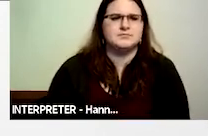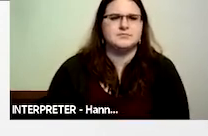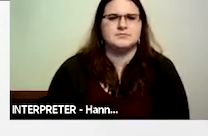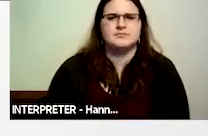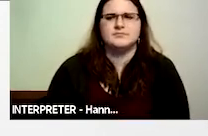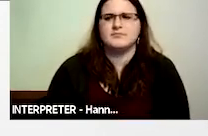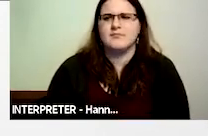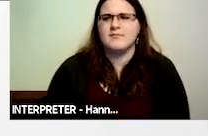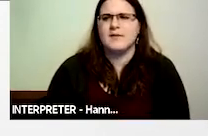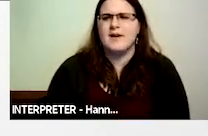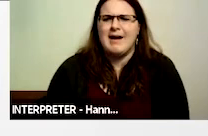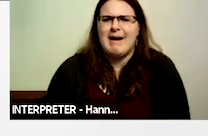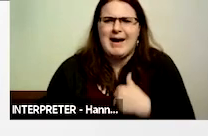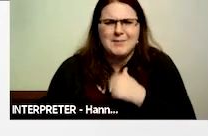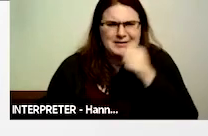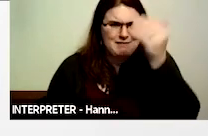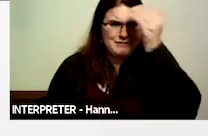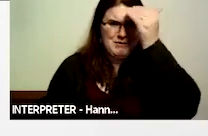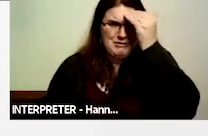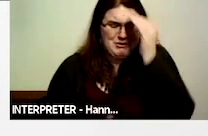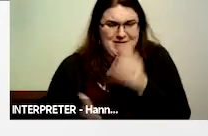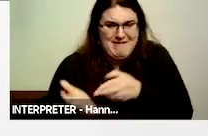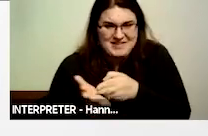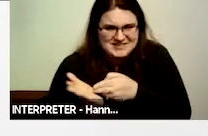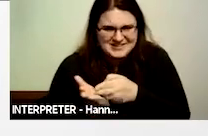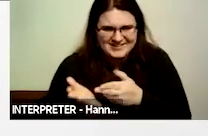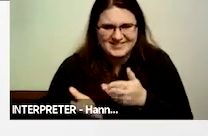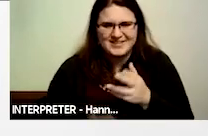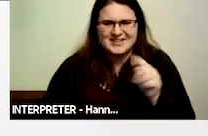we're looking for students in terms of tech talk about even knowing where to go with that